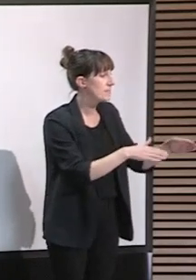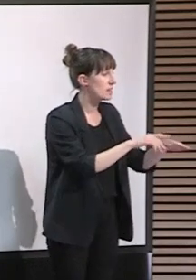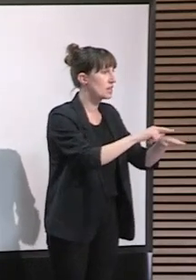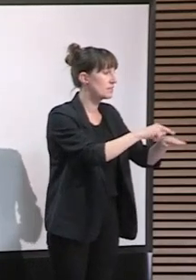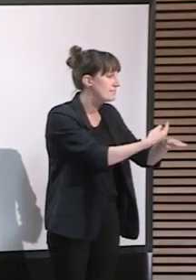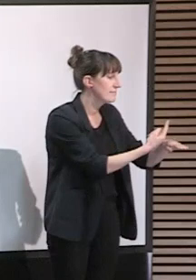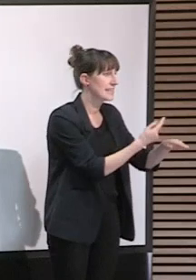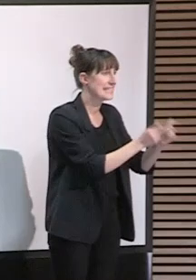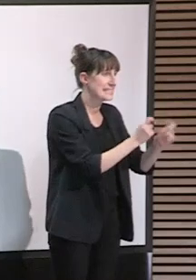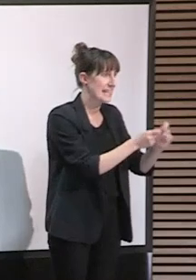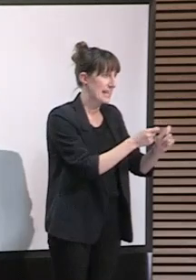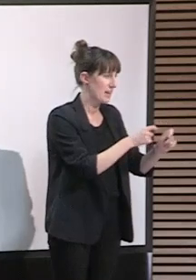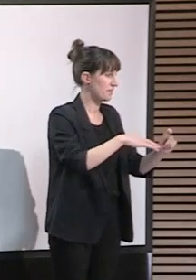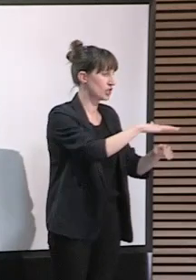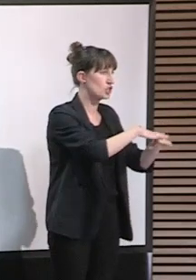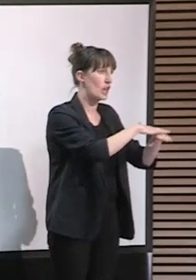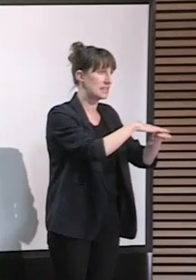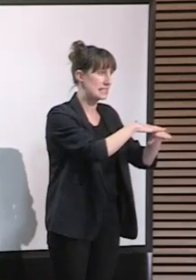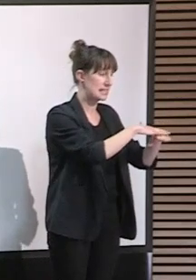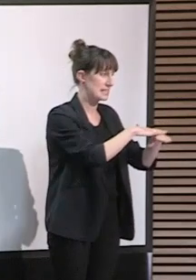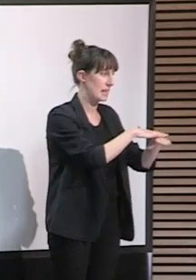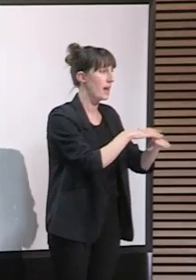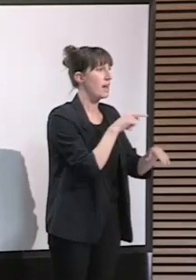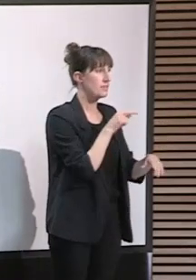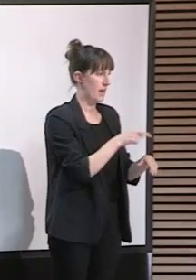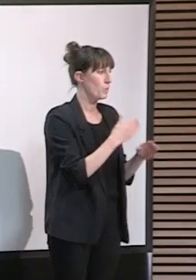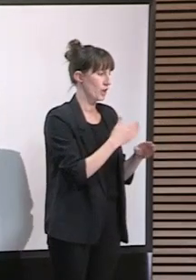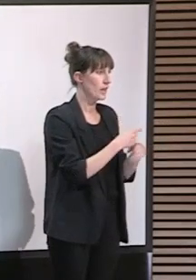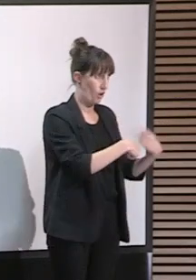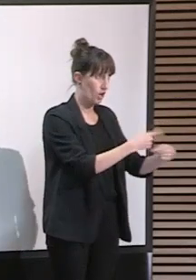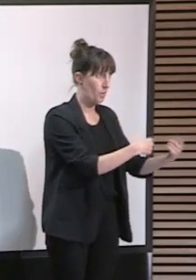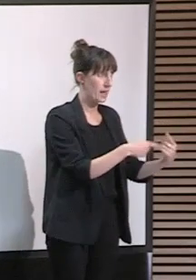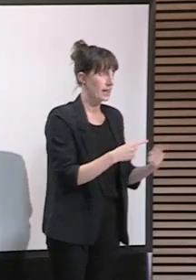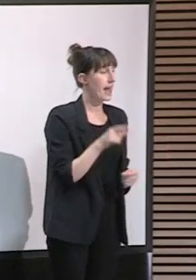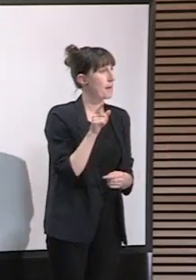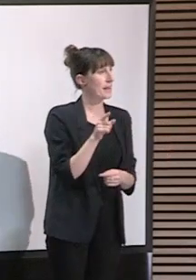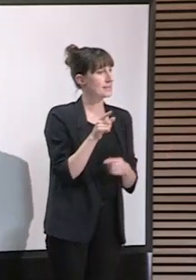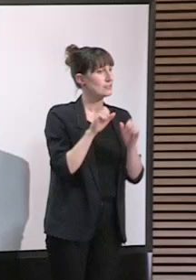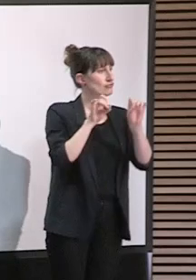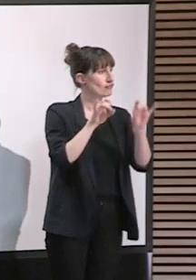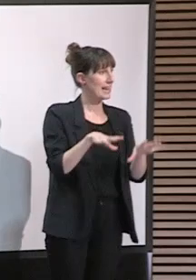Wellington. That is being processed today, and I've also had contact from my